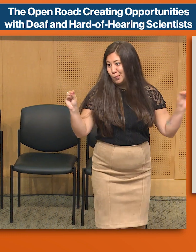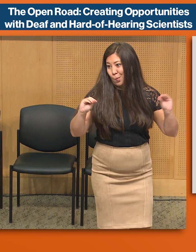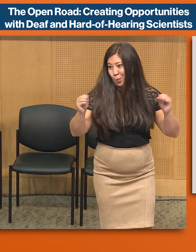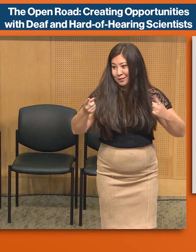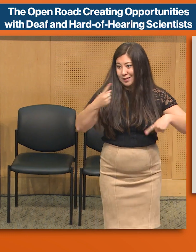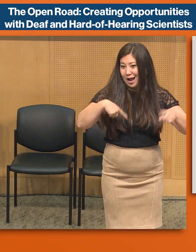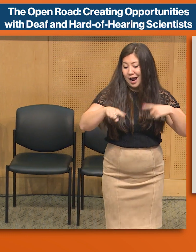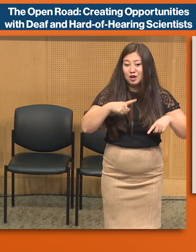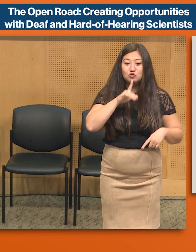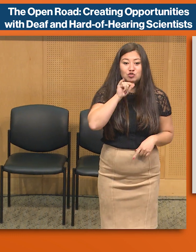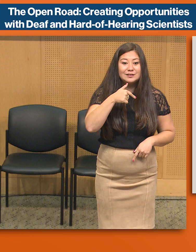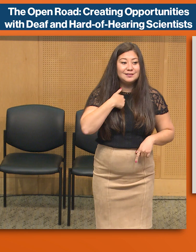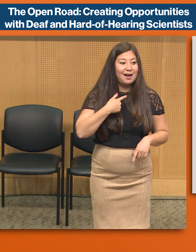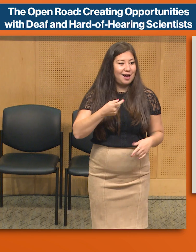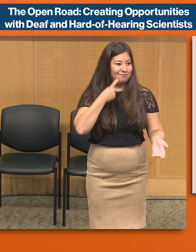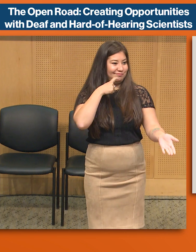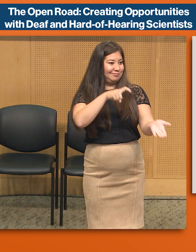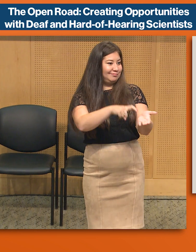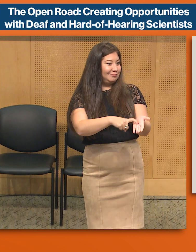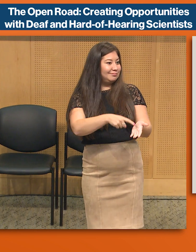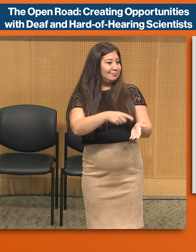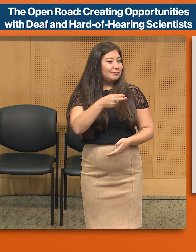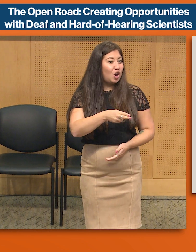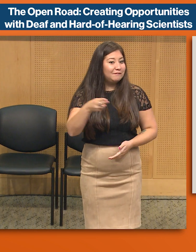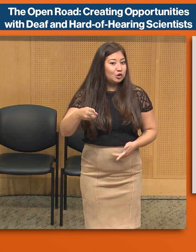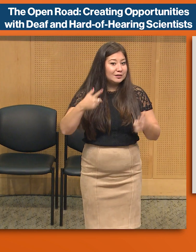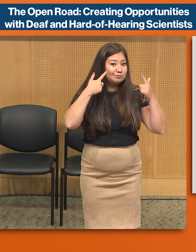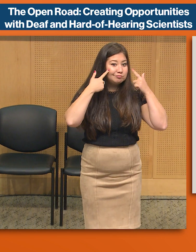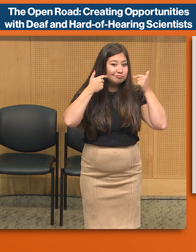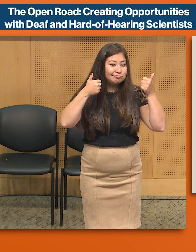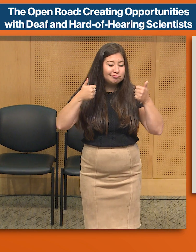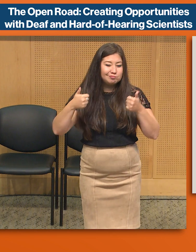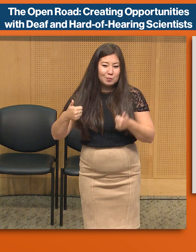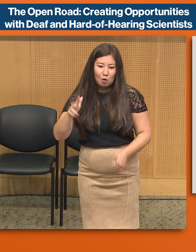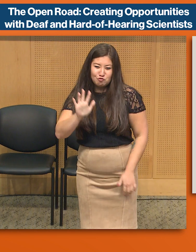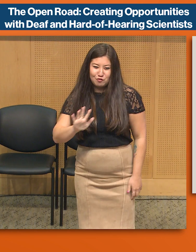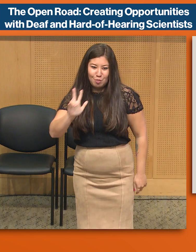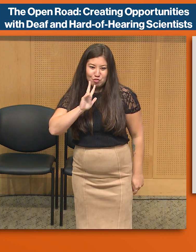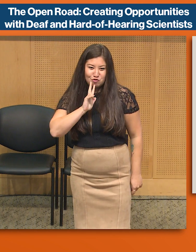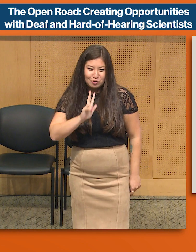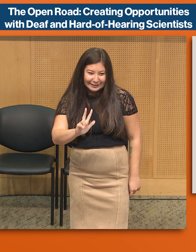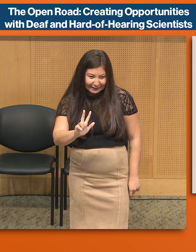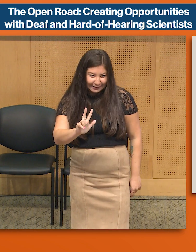Deaf person at the dinner table. Nobody else uses sign language.